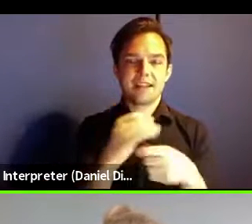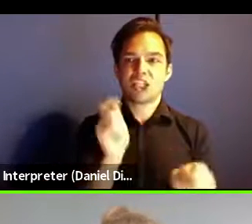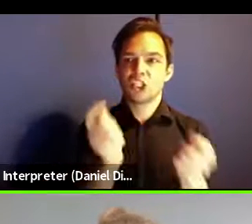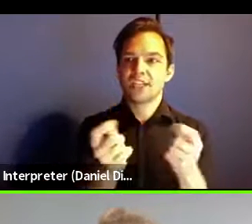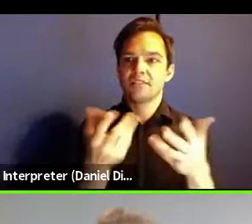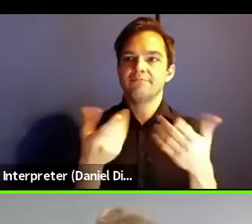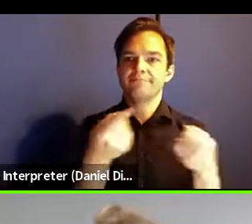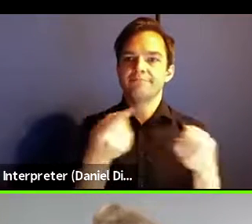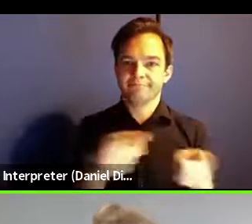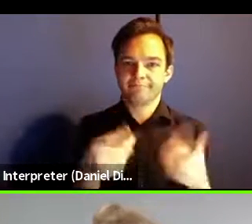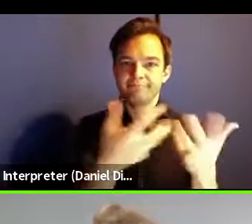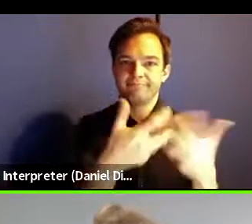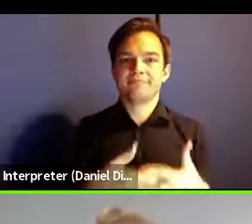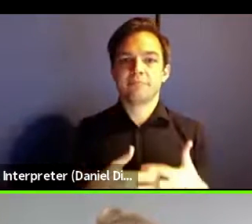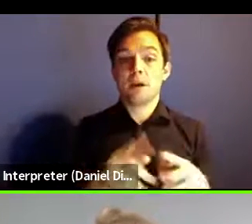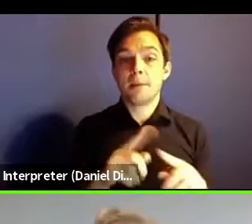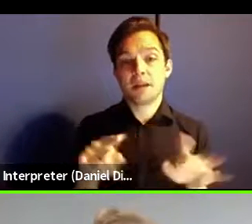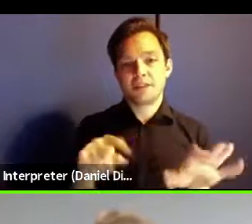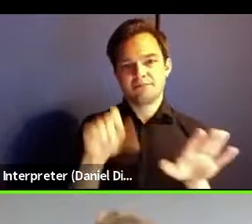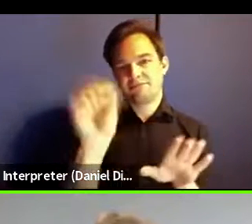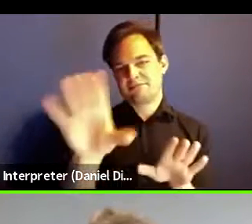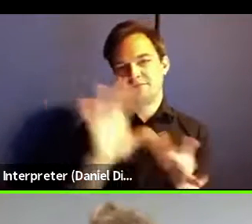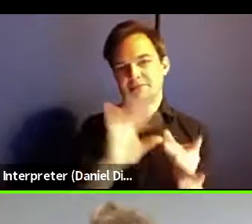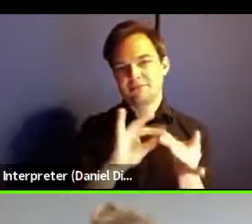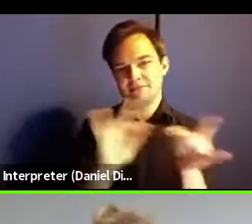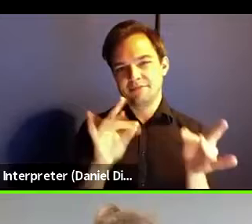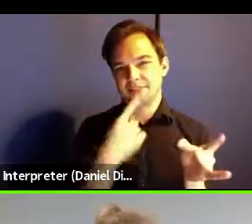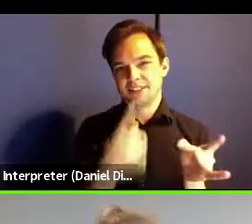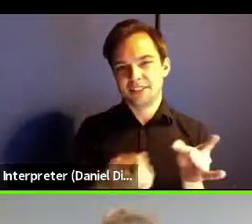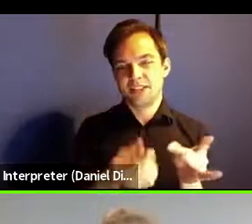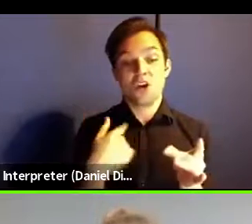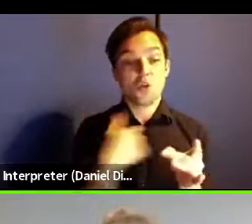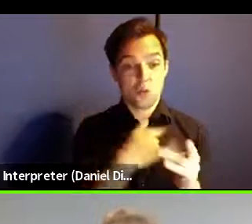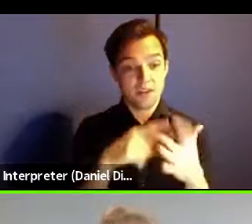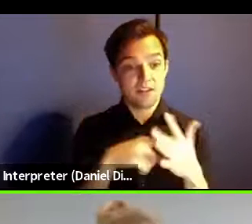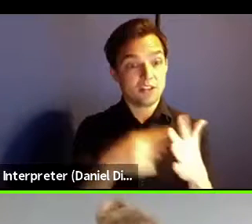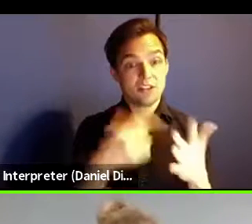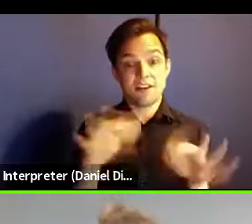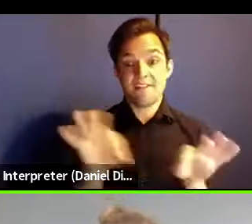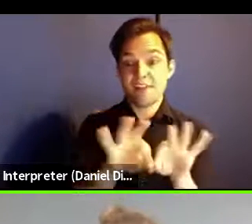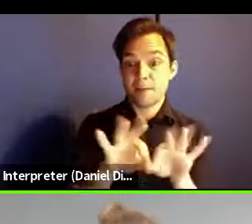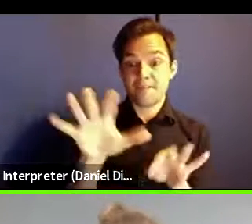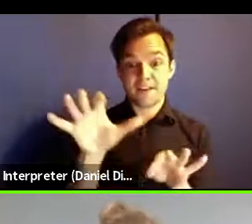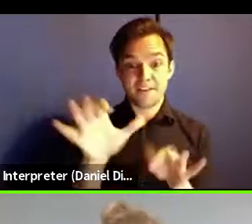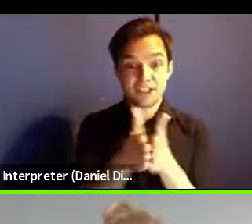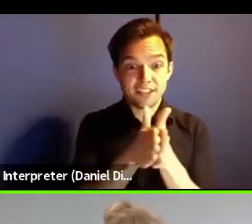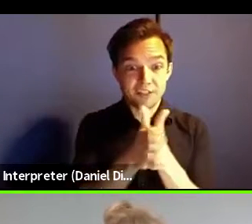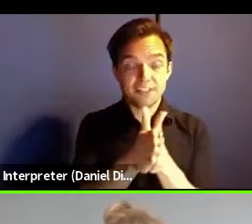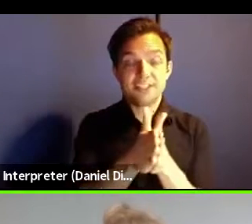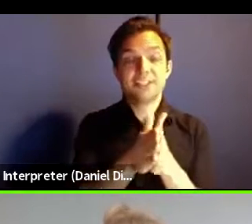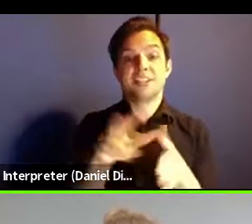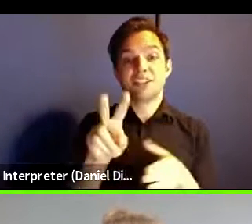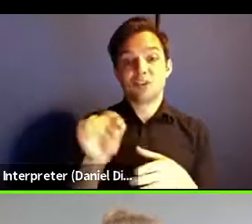But I do wanna say something. We may have launched the valuable 500 in Davos in 2019,